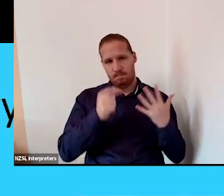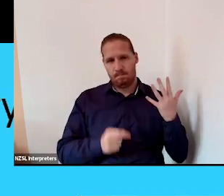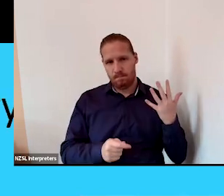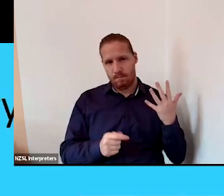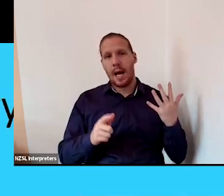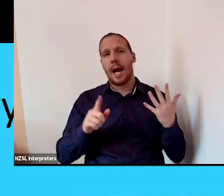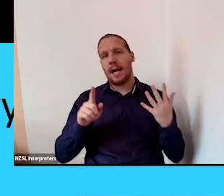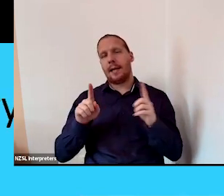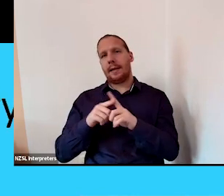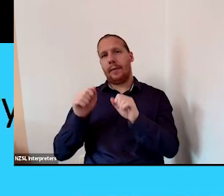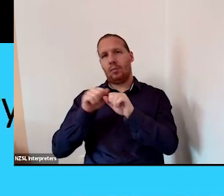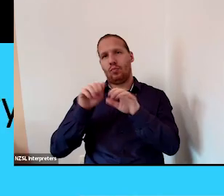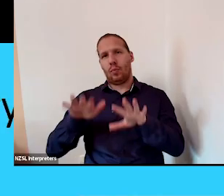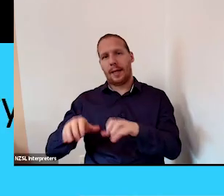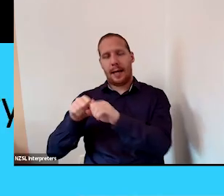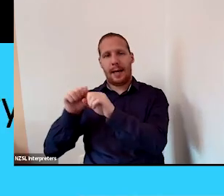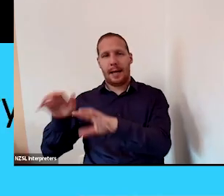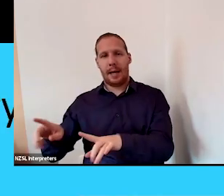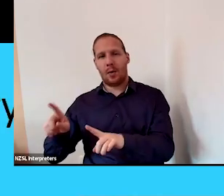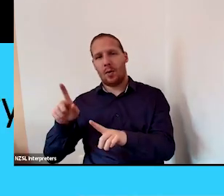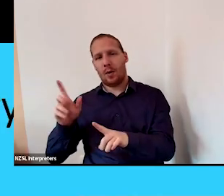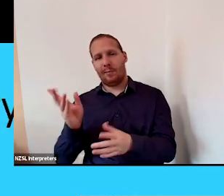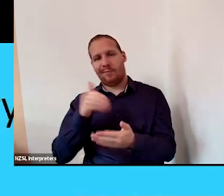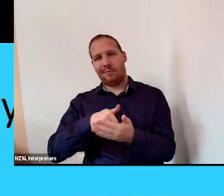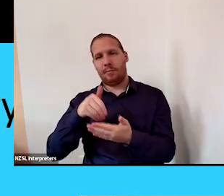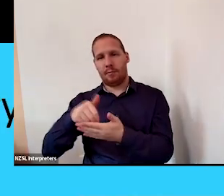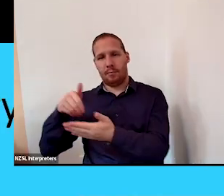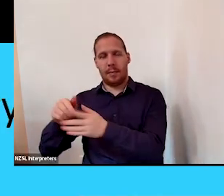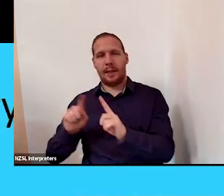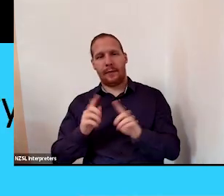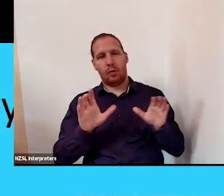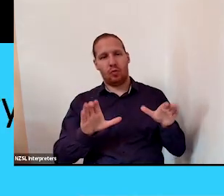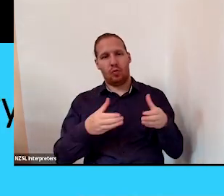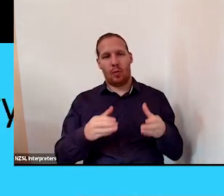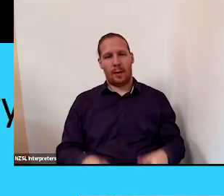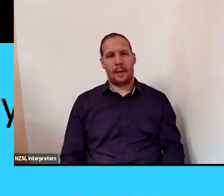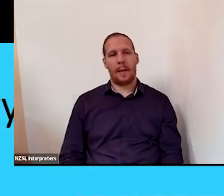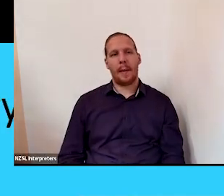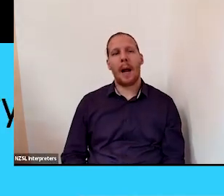groups, young people grouped into all of the groups that they identified with, with one exception being sole European category,